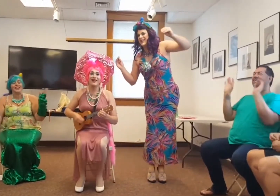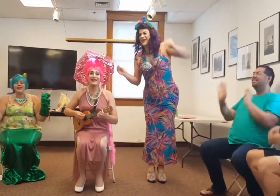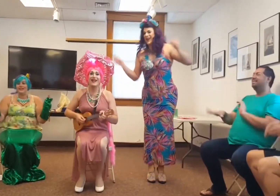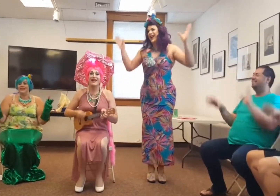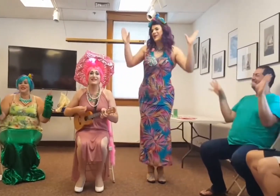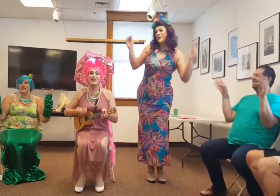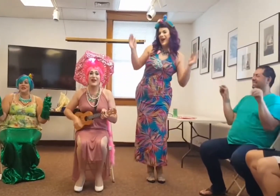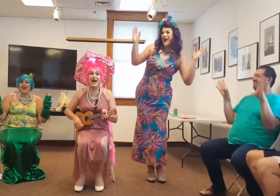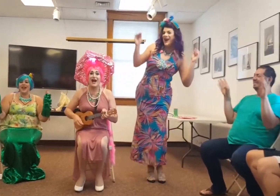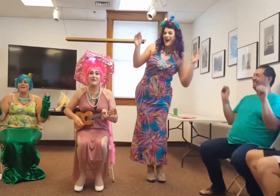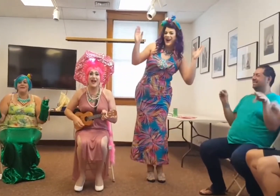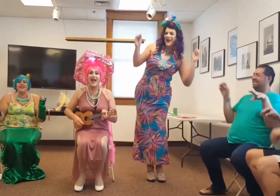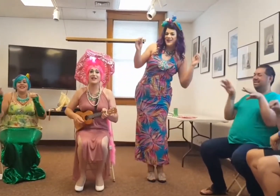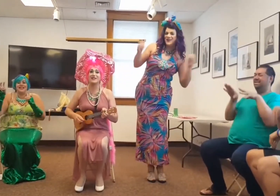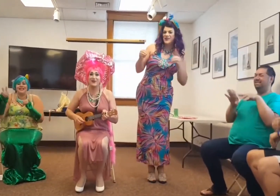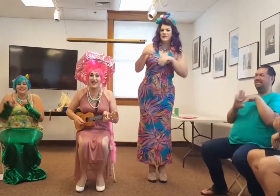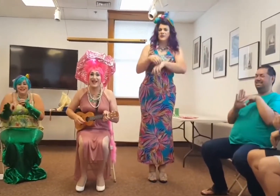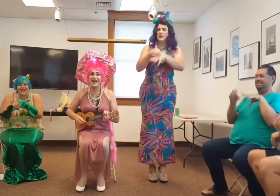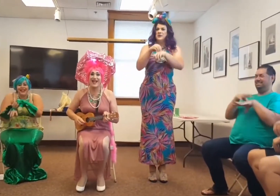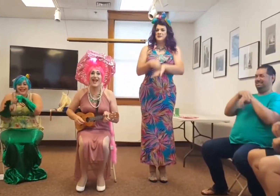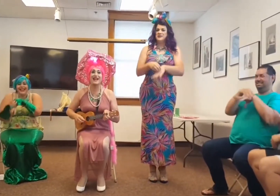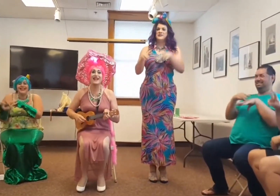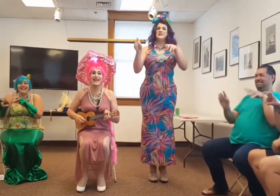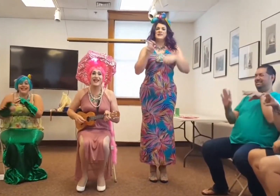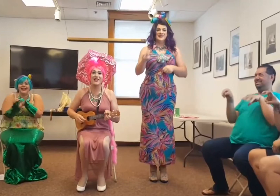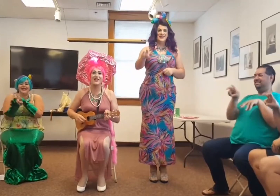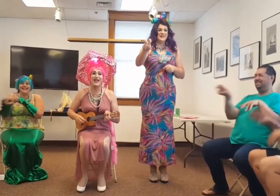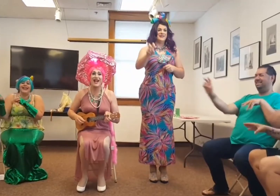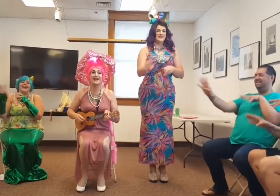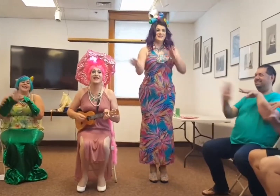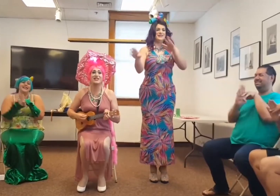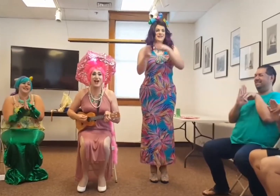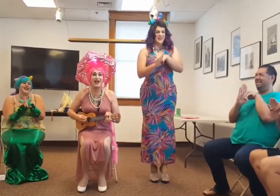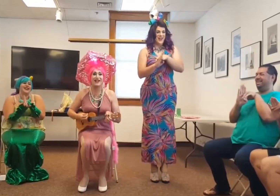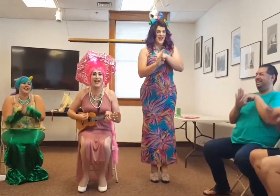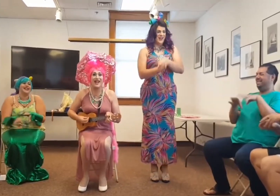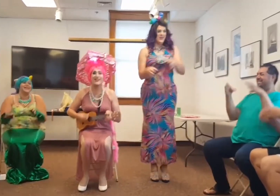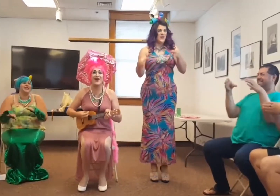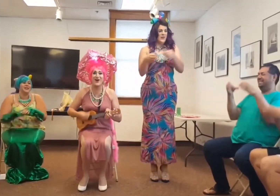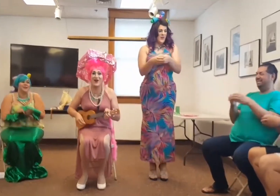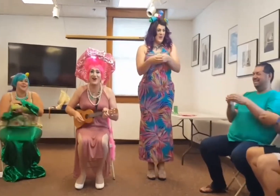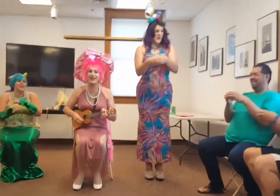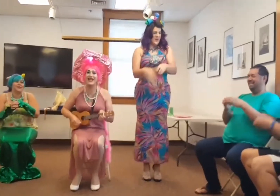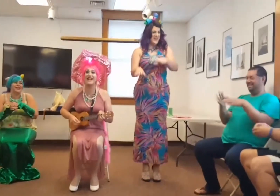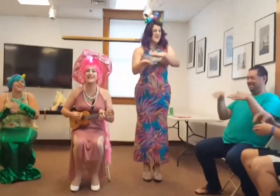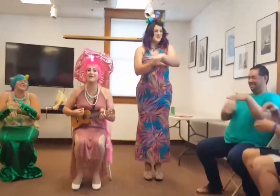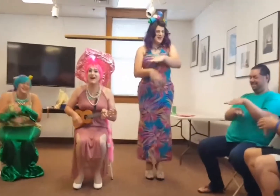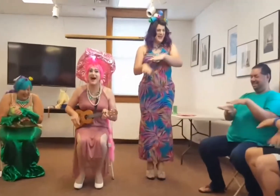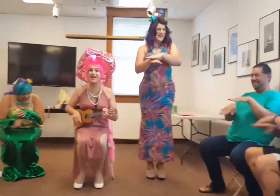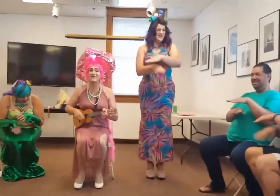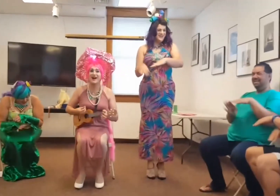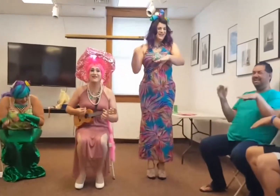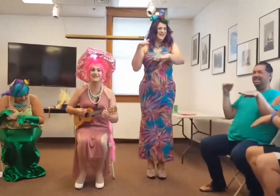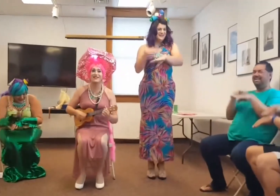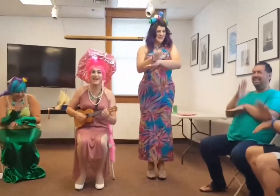there's a crab and a squid and an eel and a shark in the hole in the bottom of the sea.